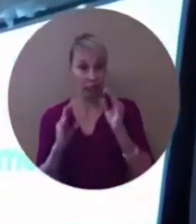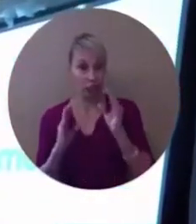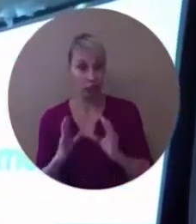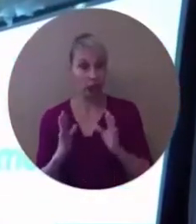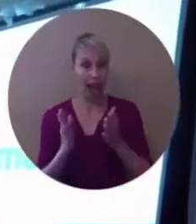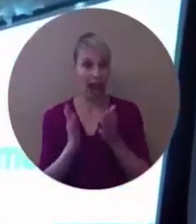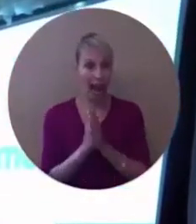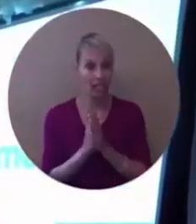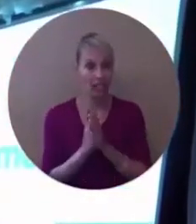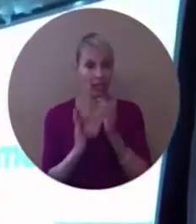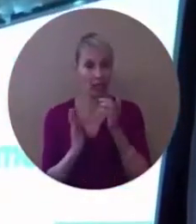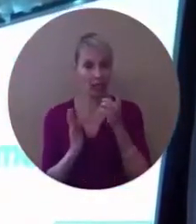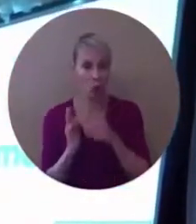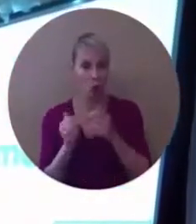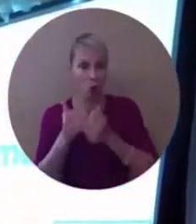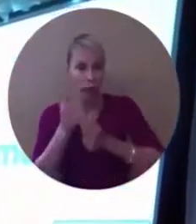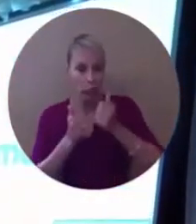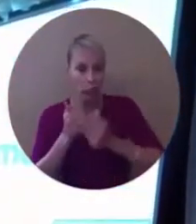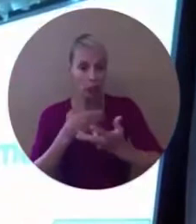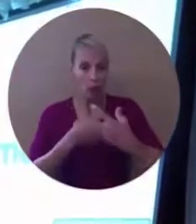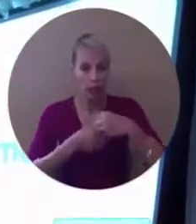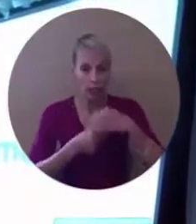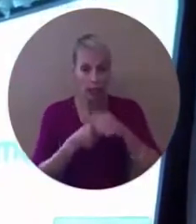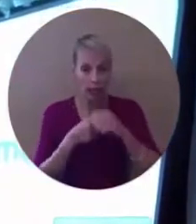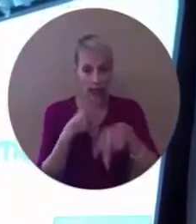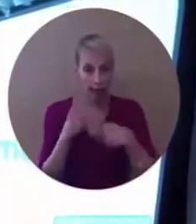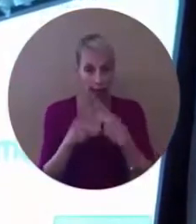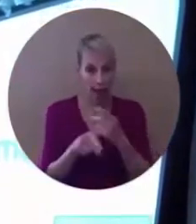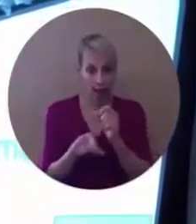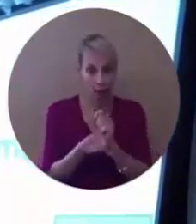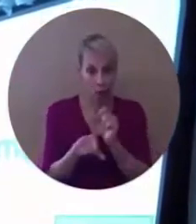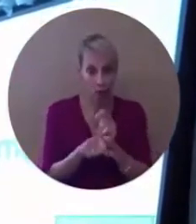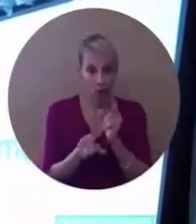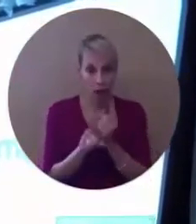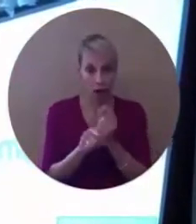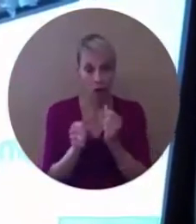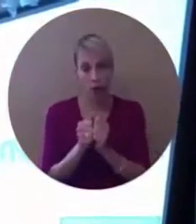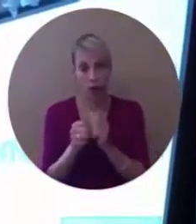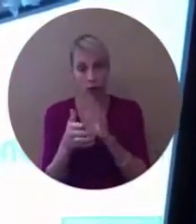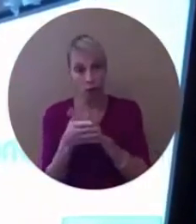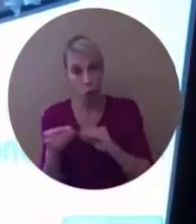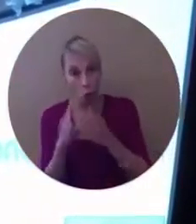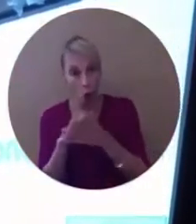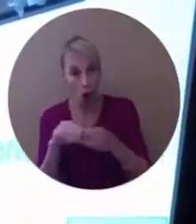So the teacher is asking what type of activity they want to be involved in, whether they want